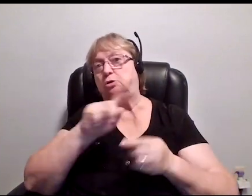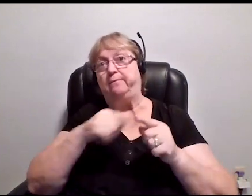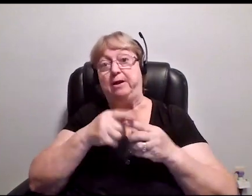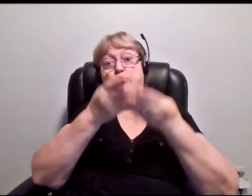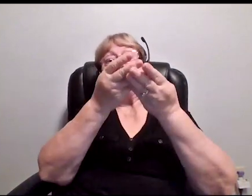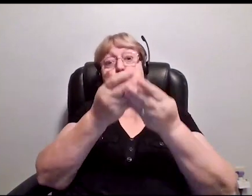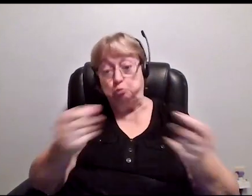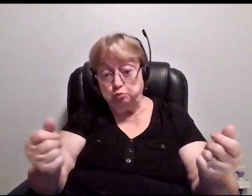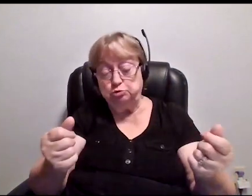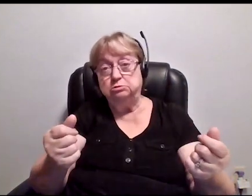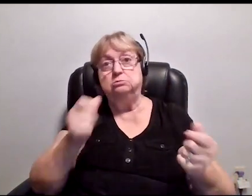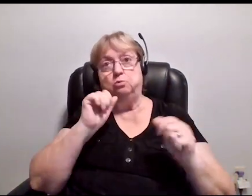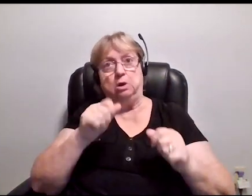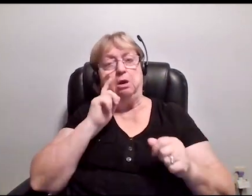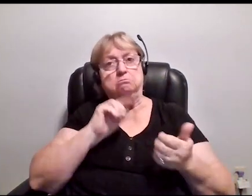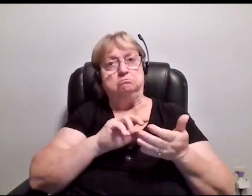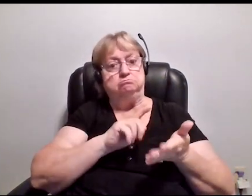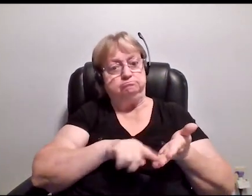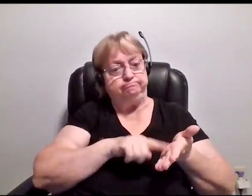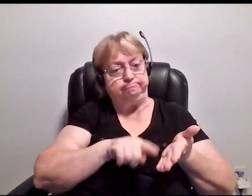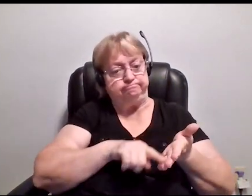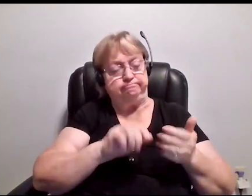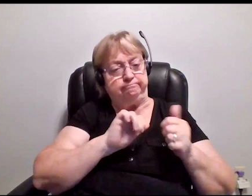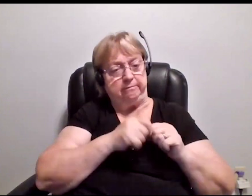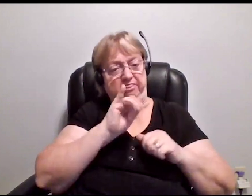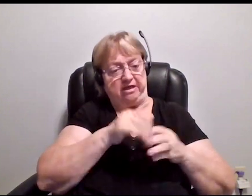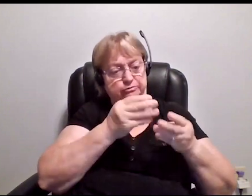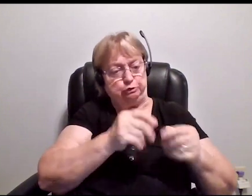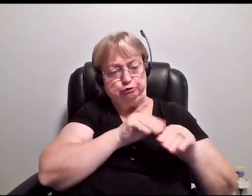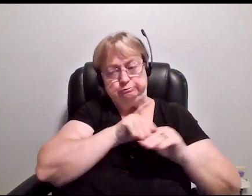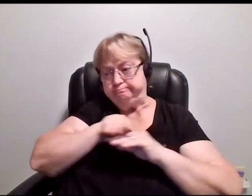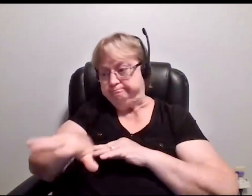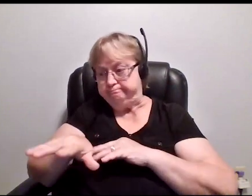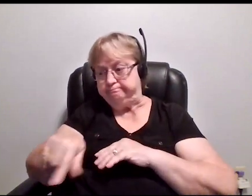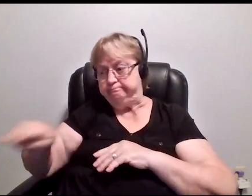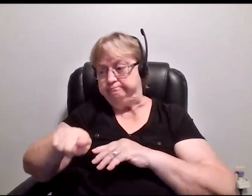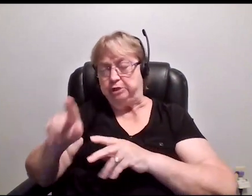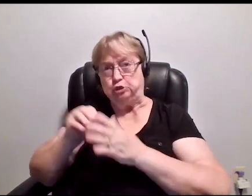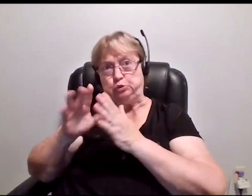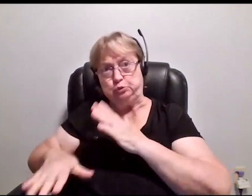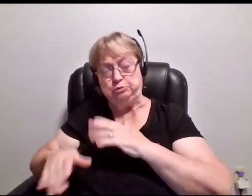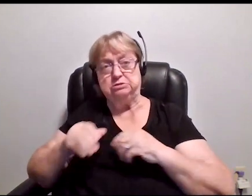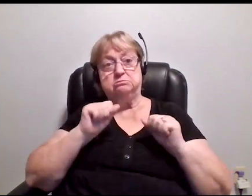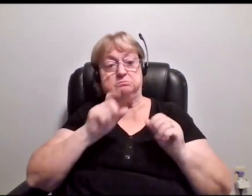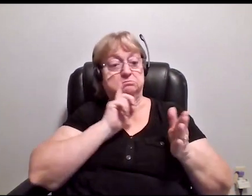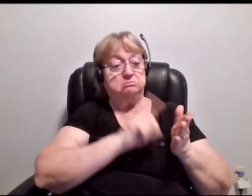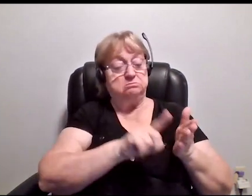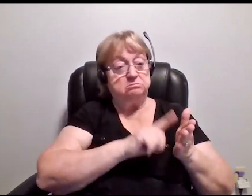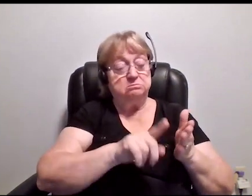we can investigate the impact of those solutions on a variety of students. We can investigate the systemic changes necessary